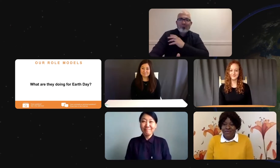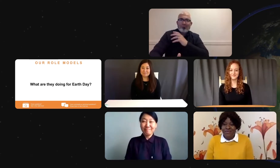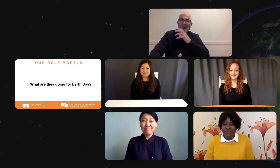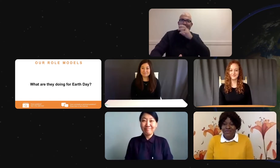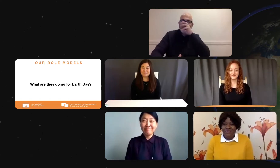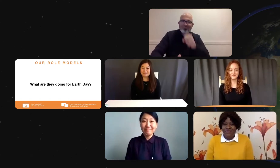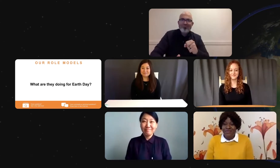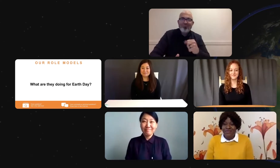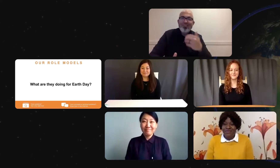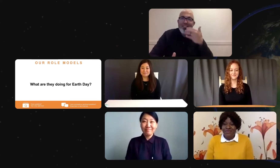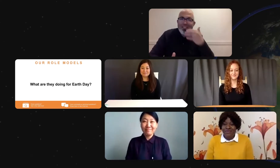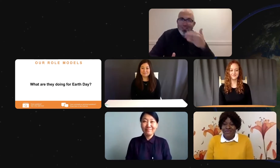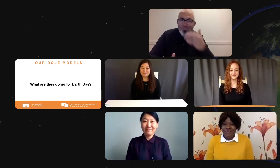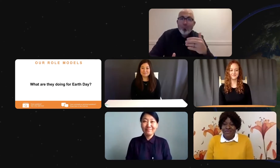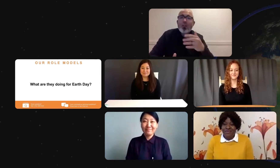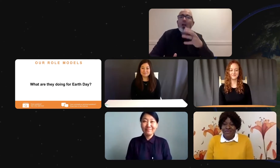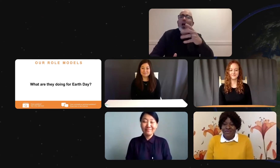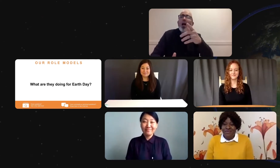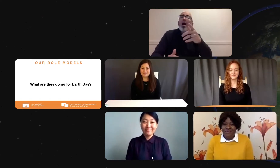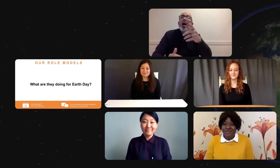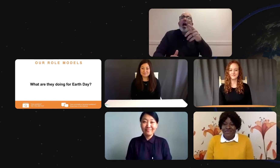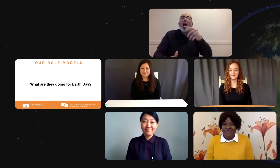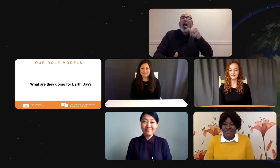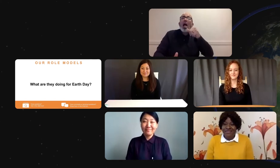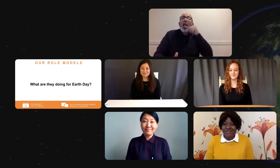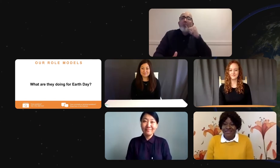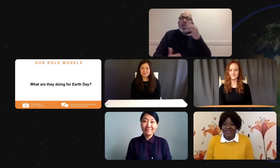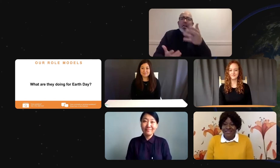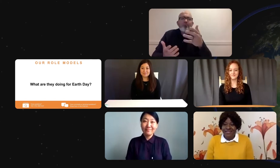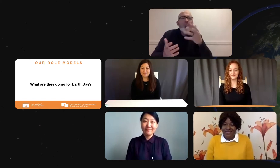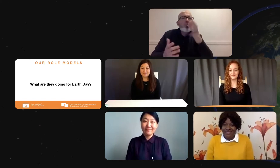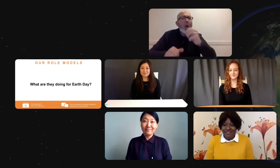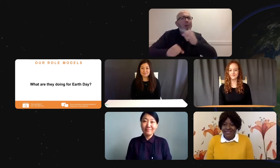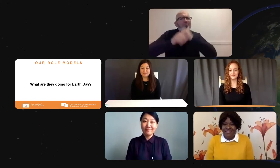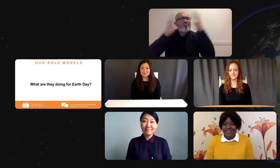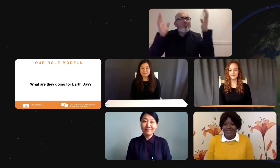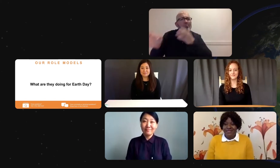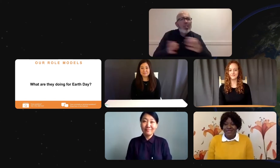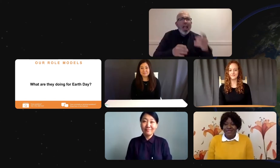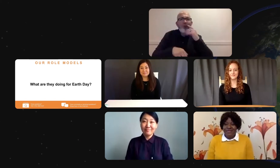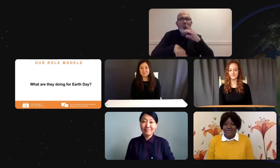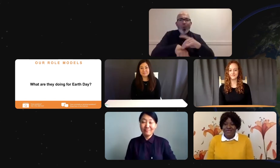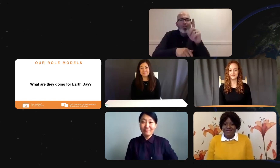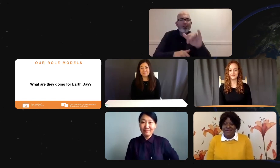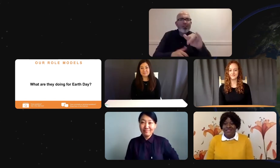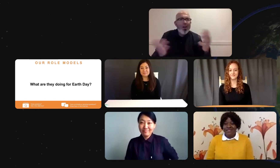Really neat. Thank you. Amie, your plans?